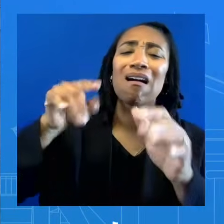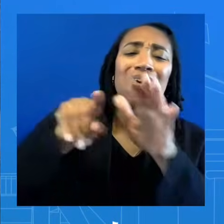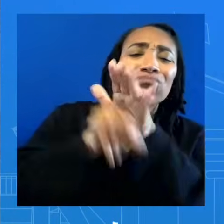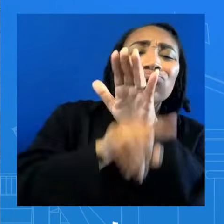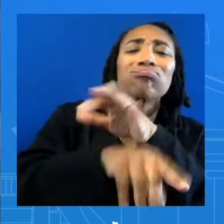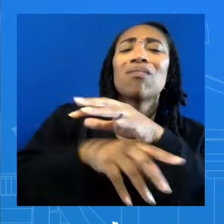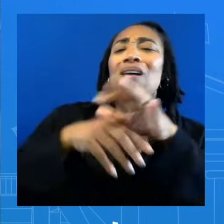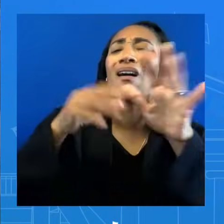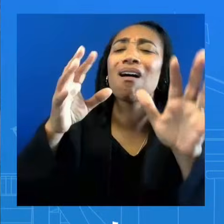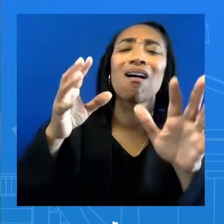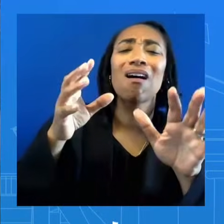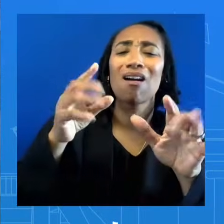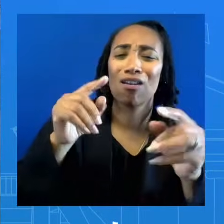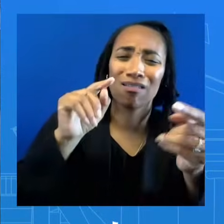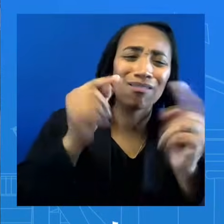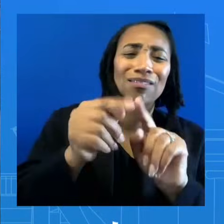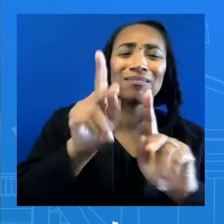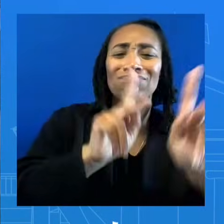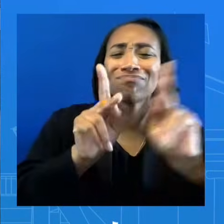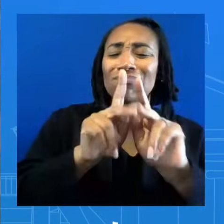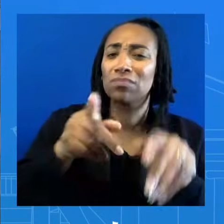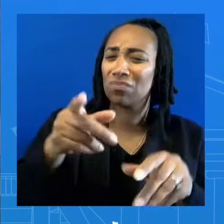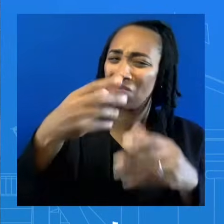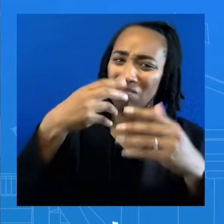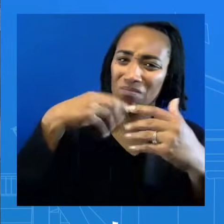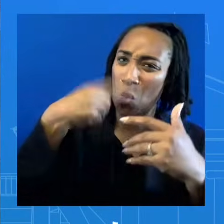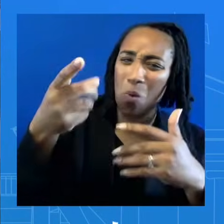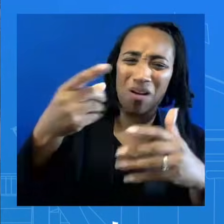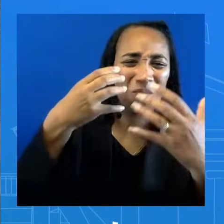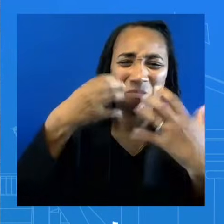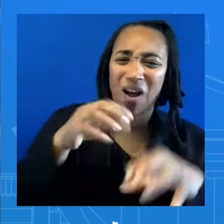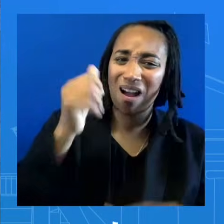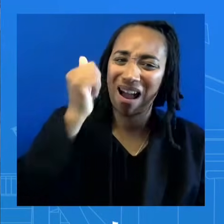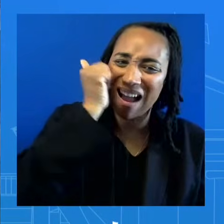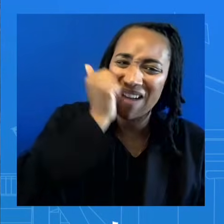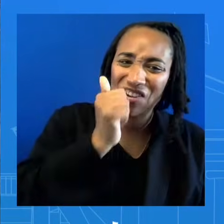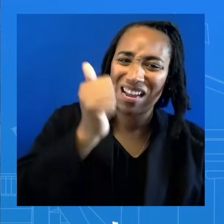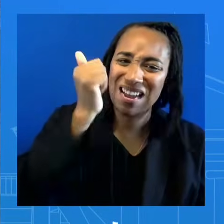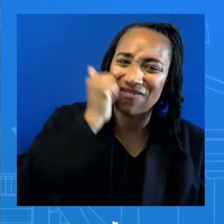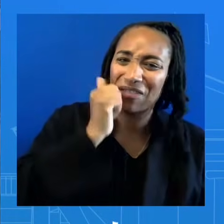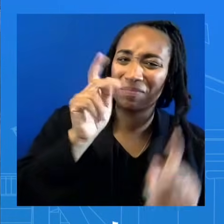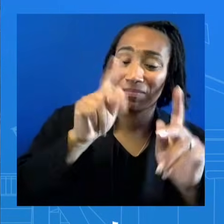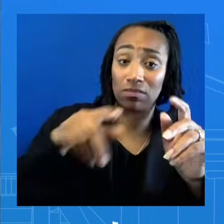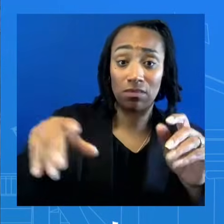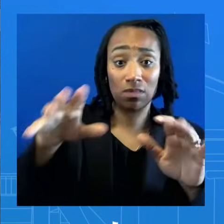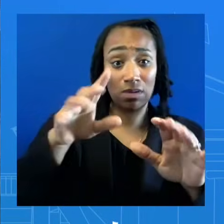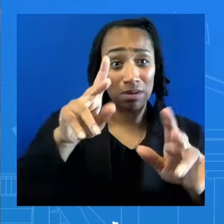including entire families and 34 aid workers. So, has your message gone on deaf ears,